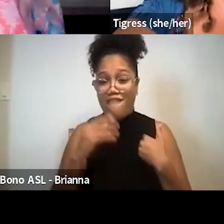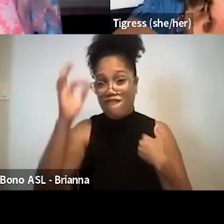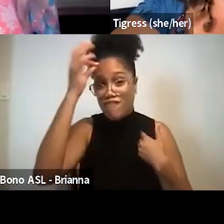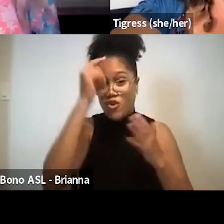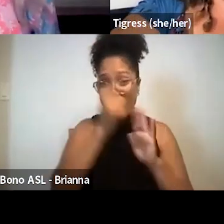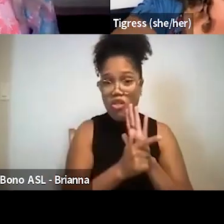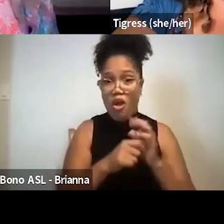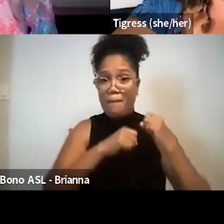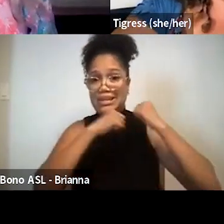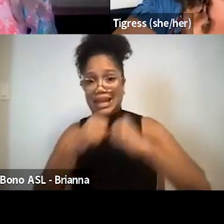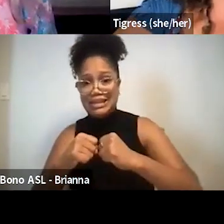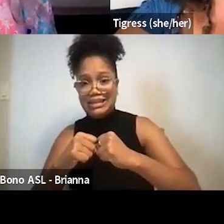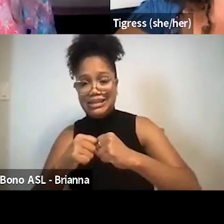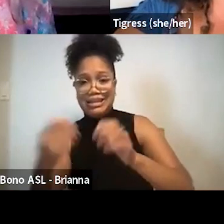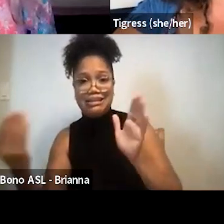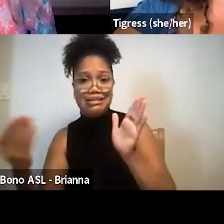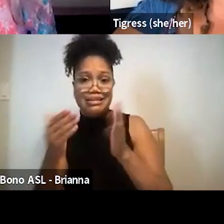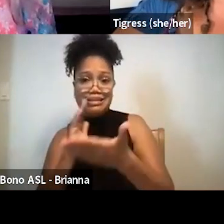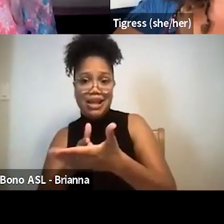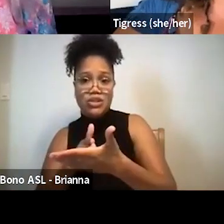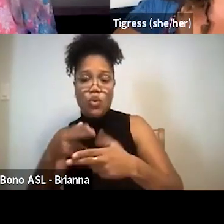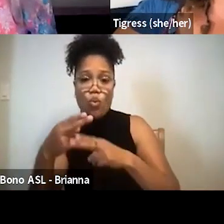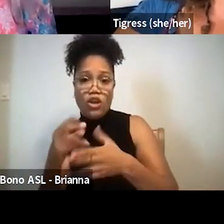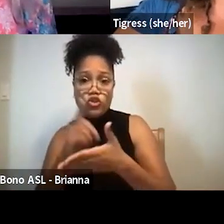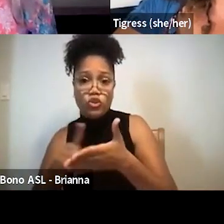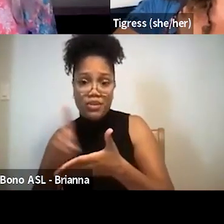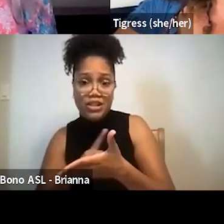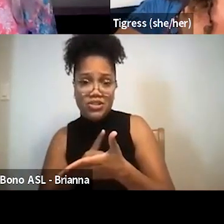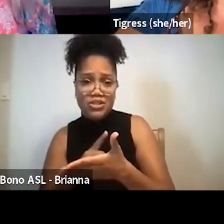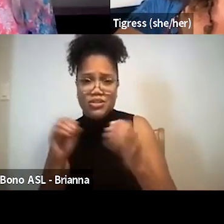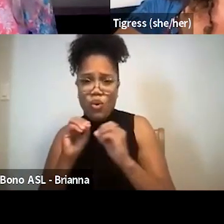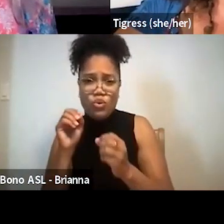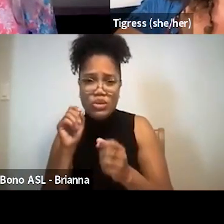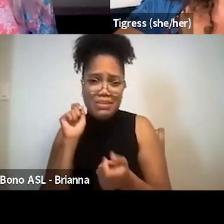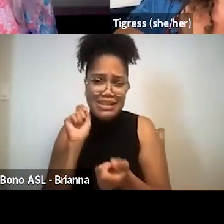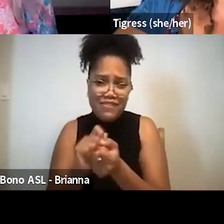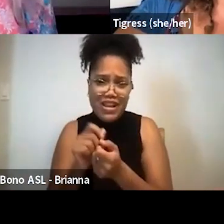against discrimination and there's not a specific federal law that protects hate